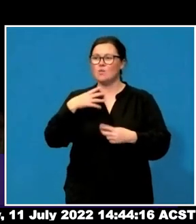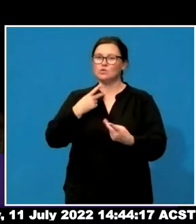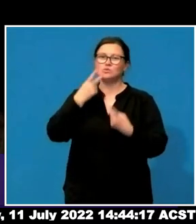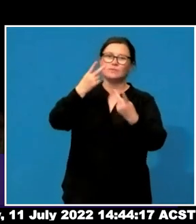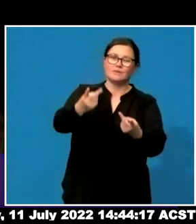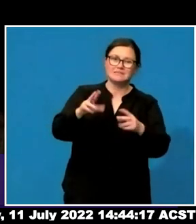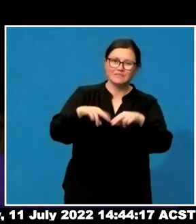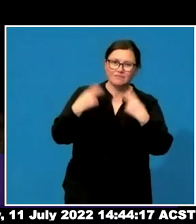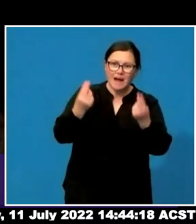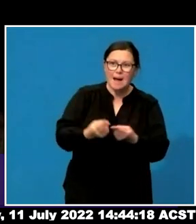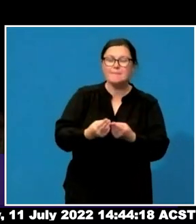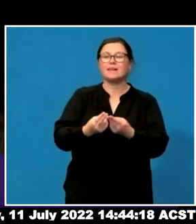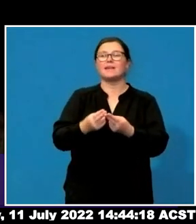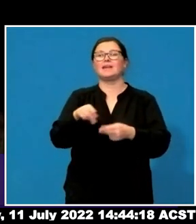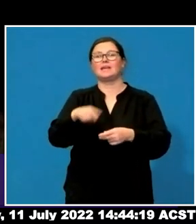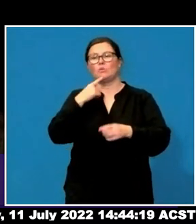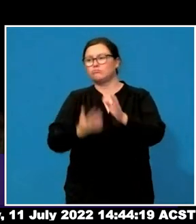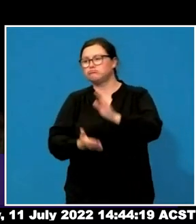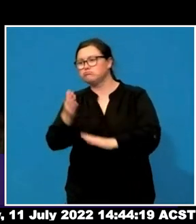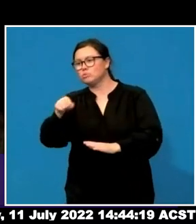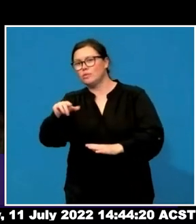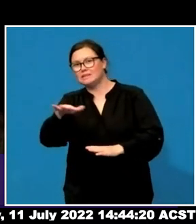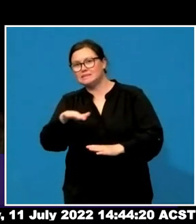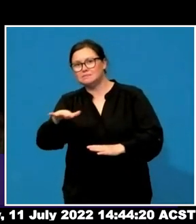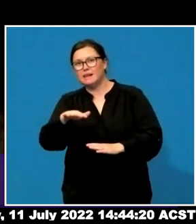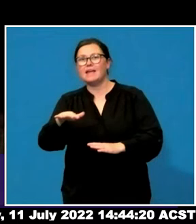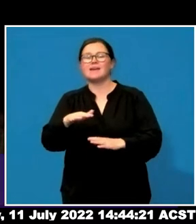This is where he's going to be going." They're calling the shots in terms of that.